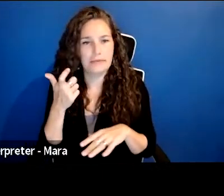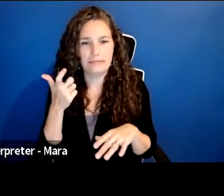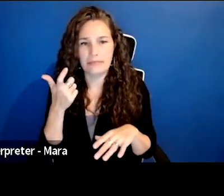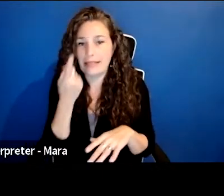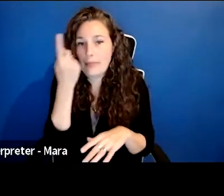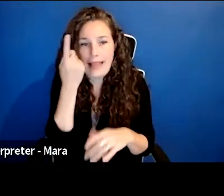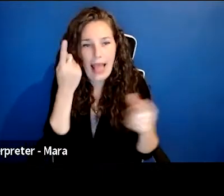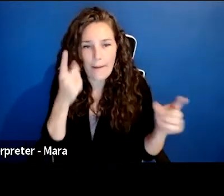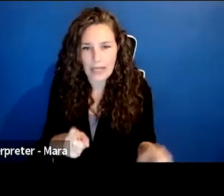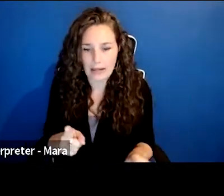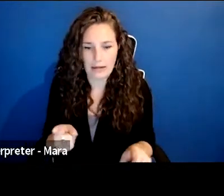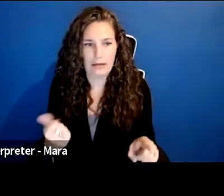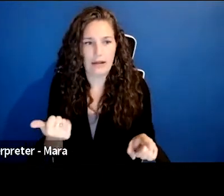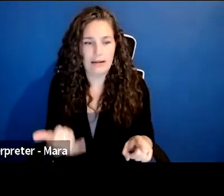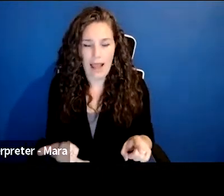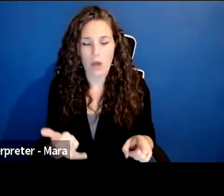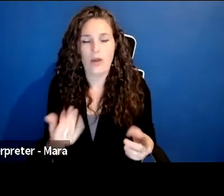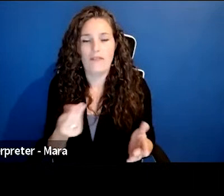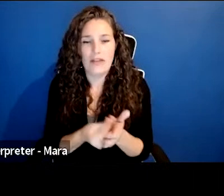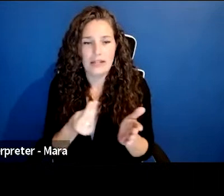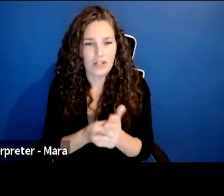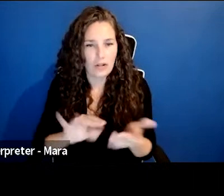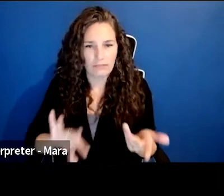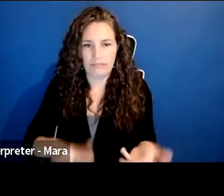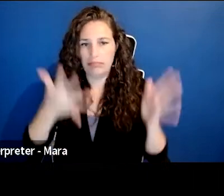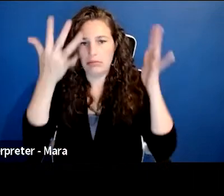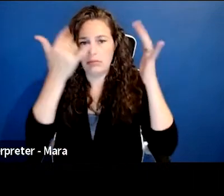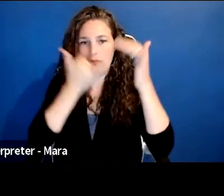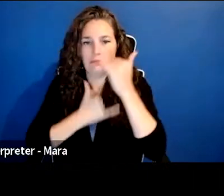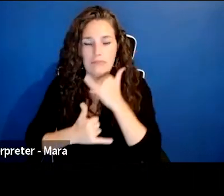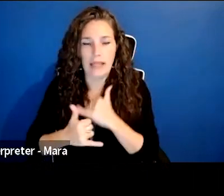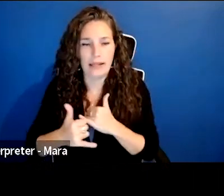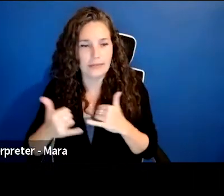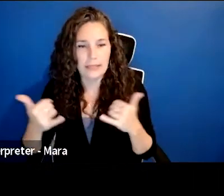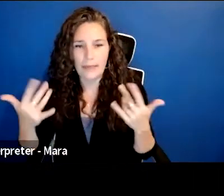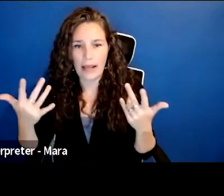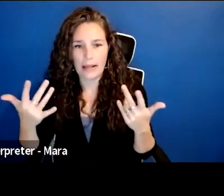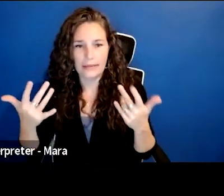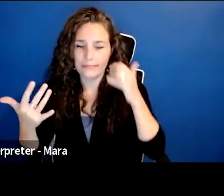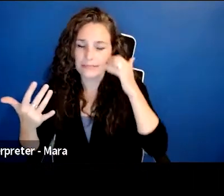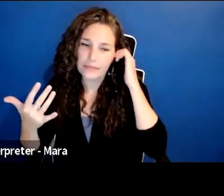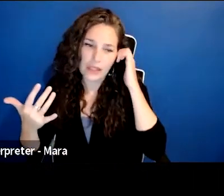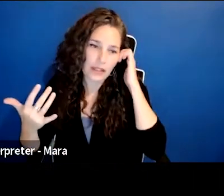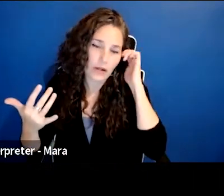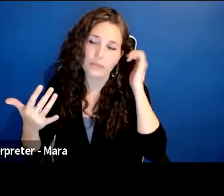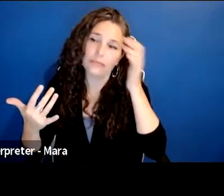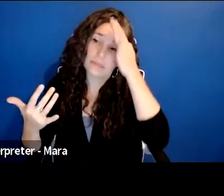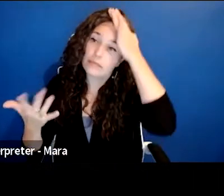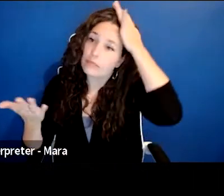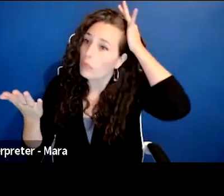And so if you have been in an accident or you have an illness that has caused you to have to stop working,